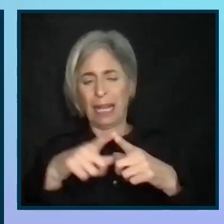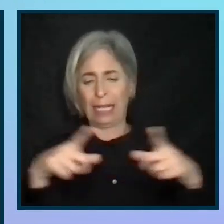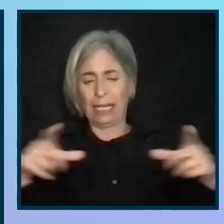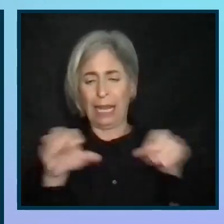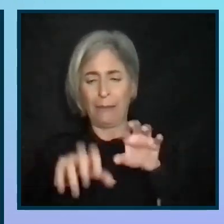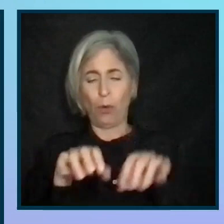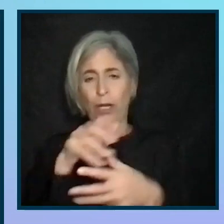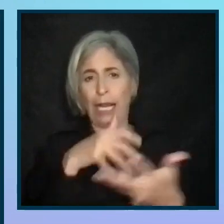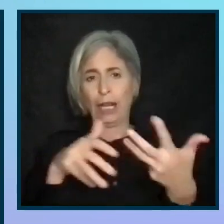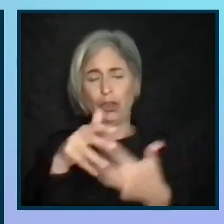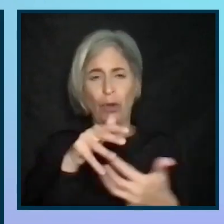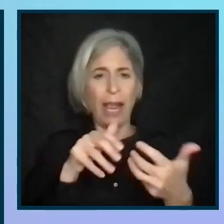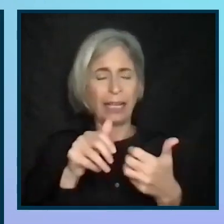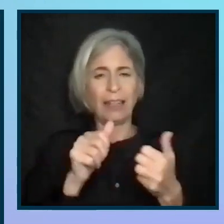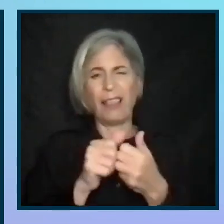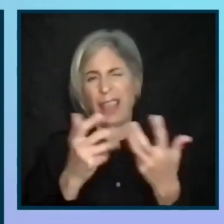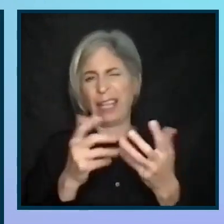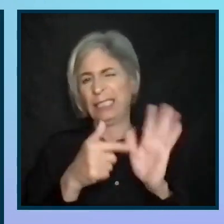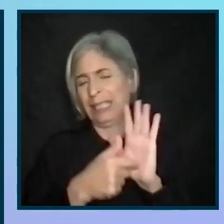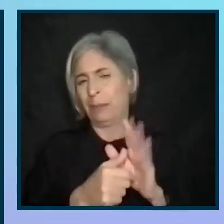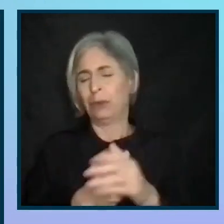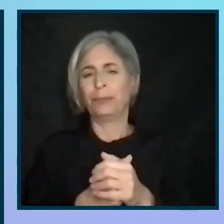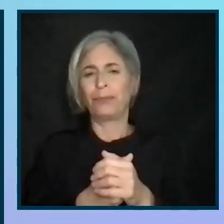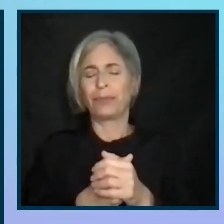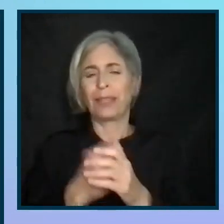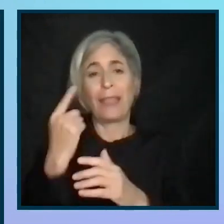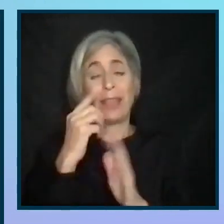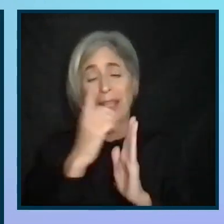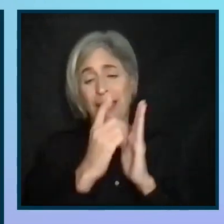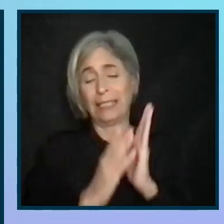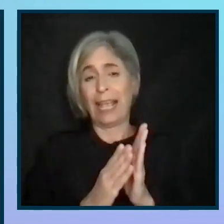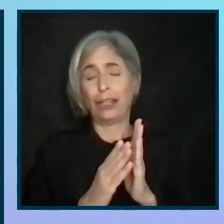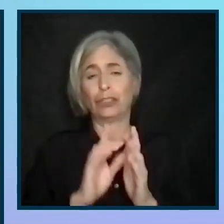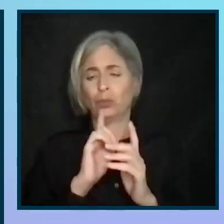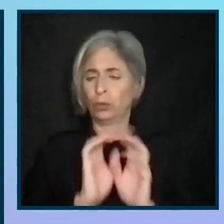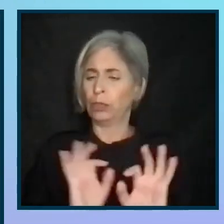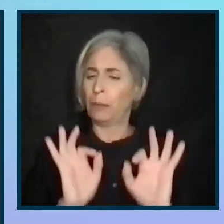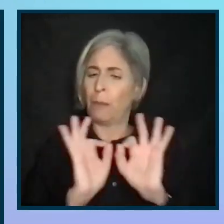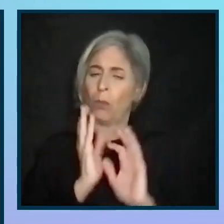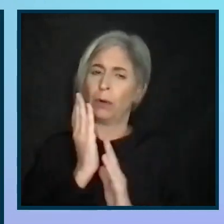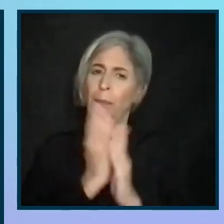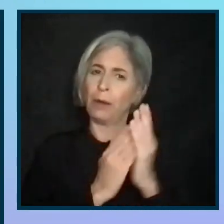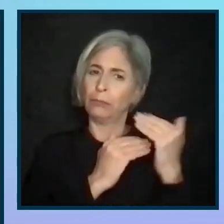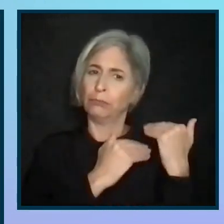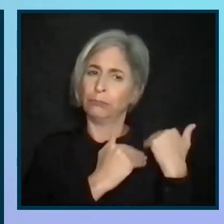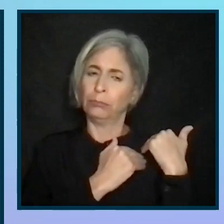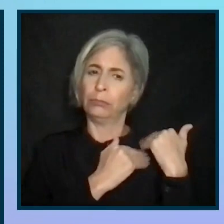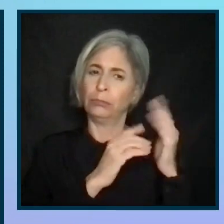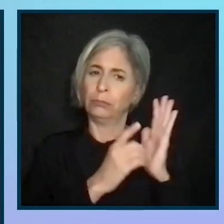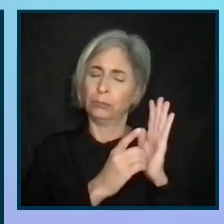And that sort of thing. So I think the designer plays an important role, especially in,